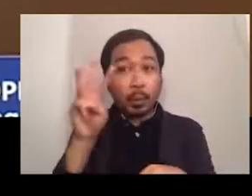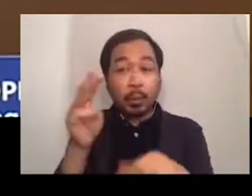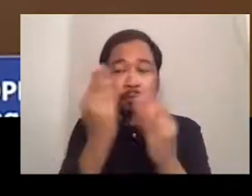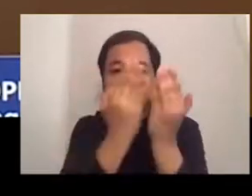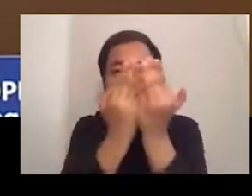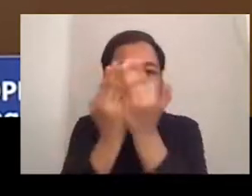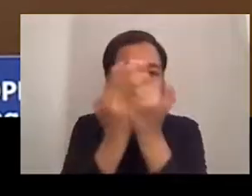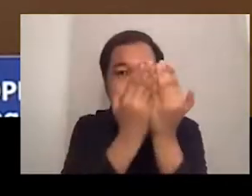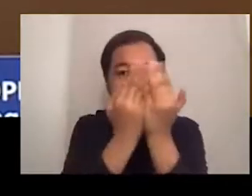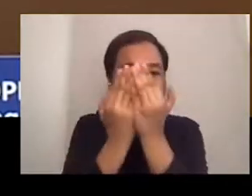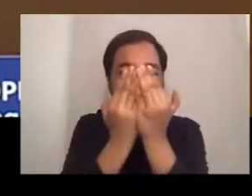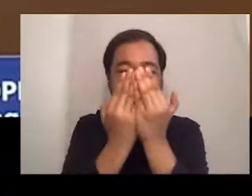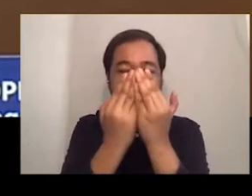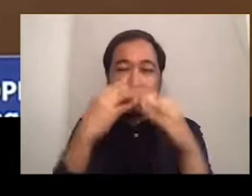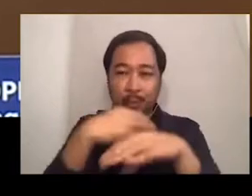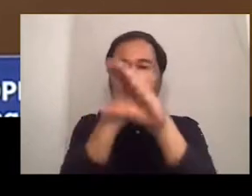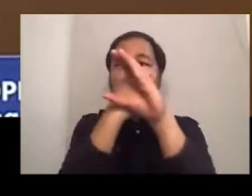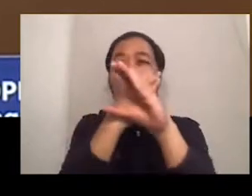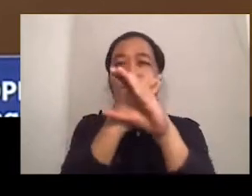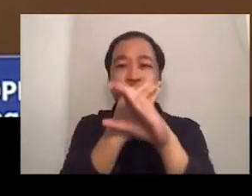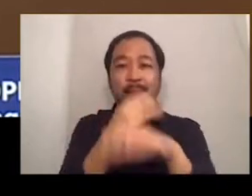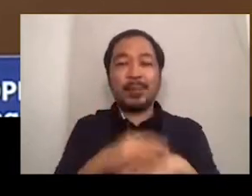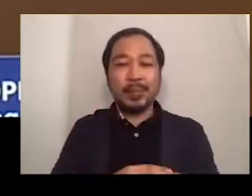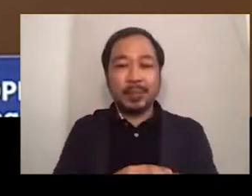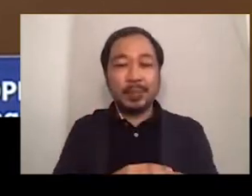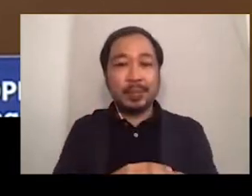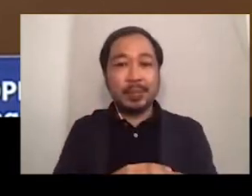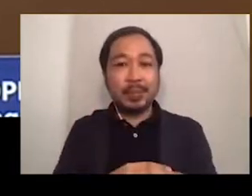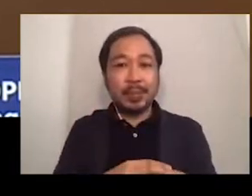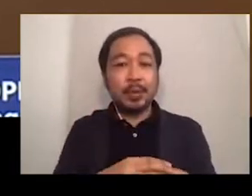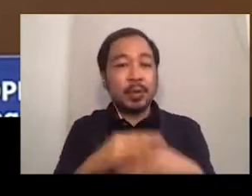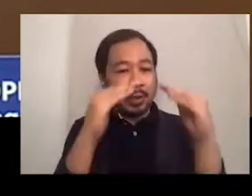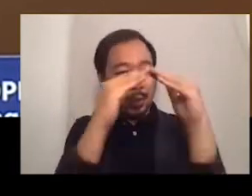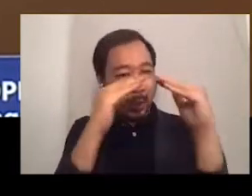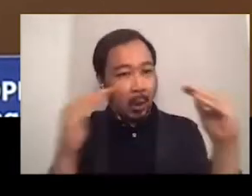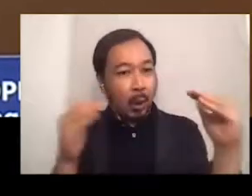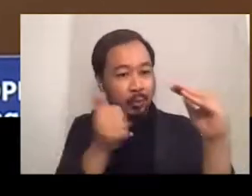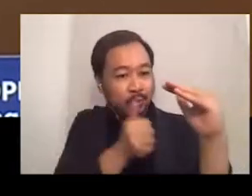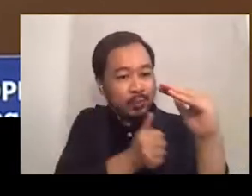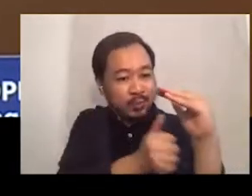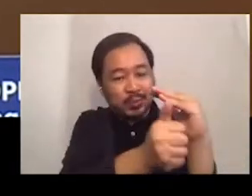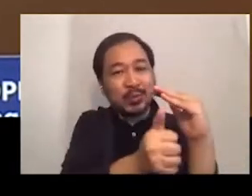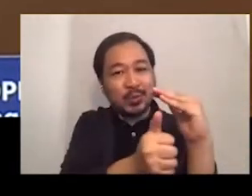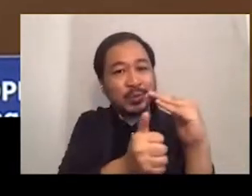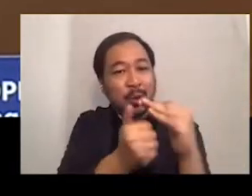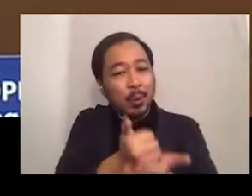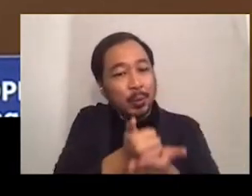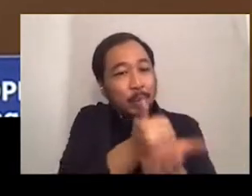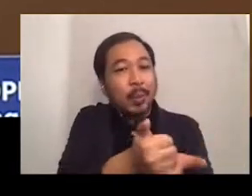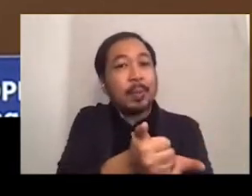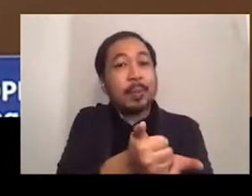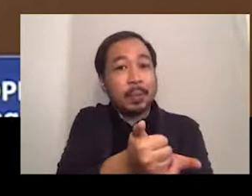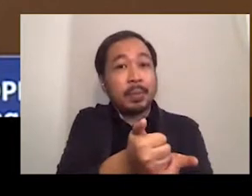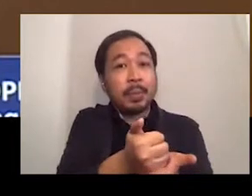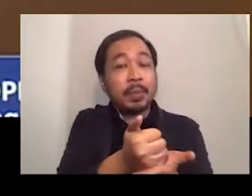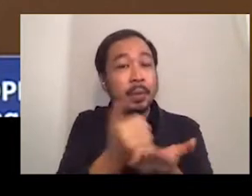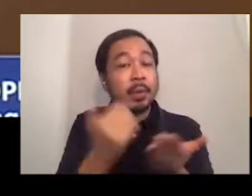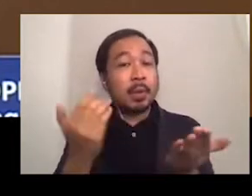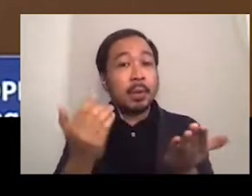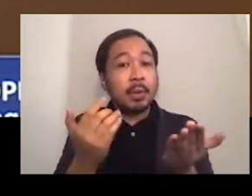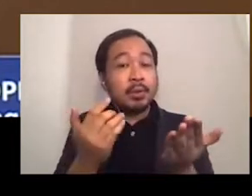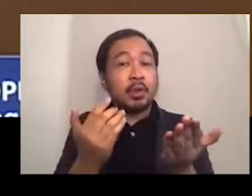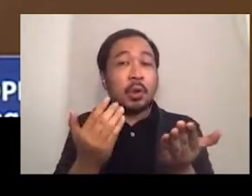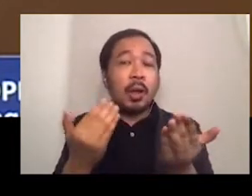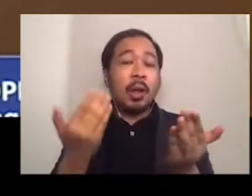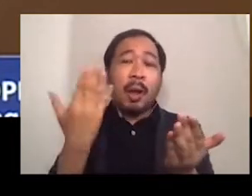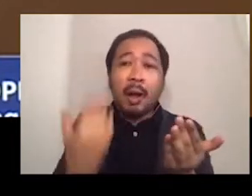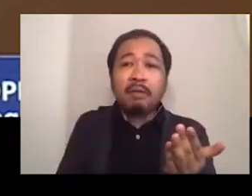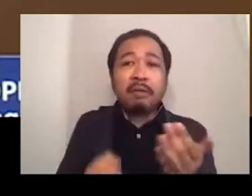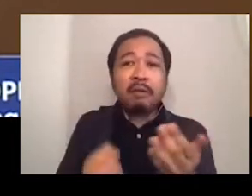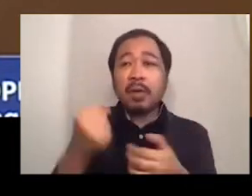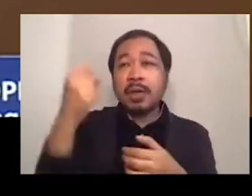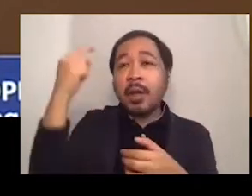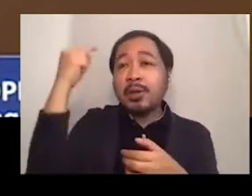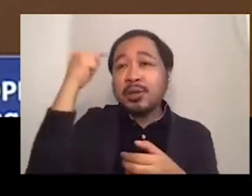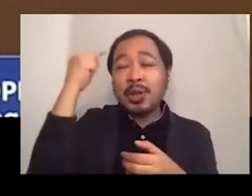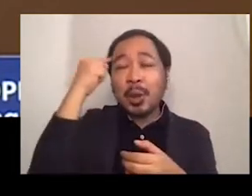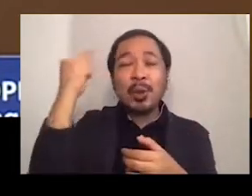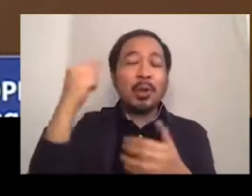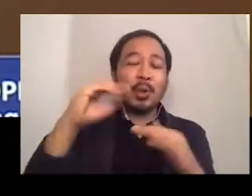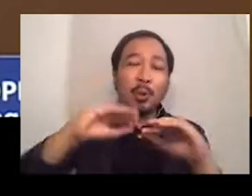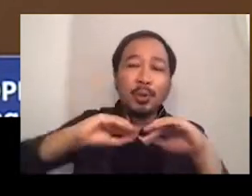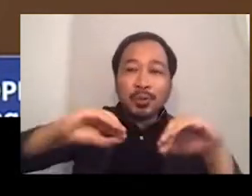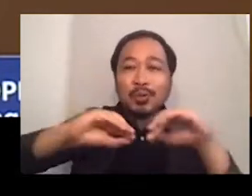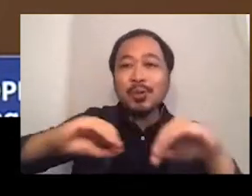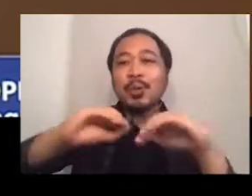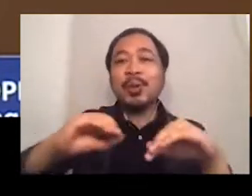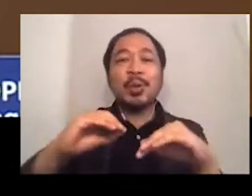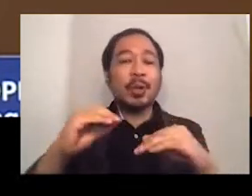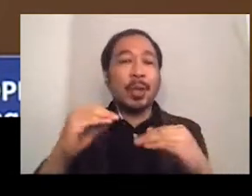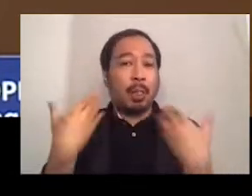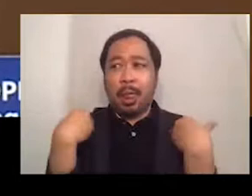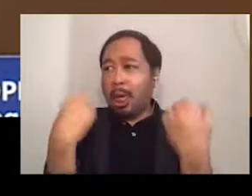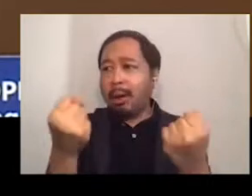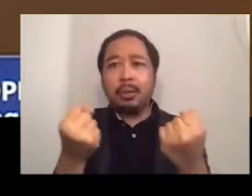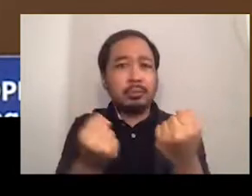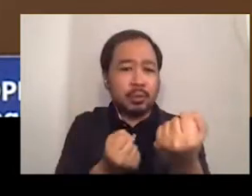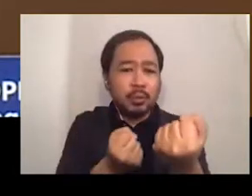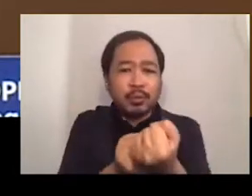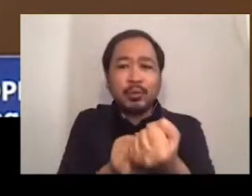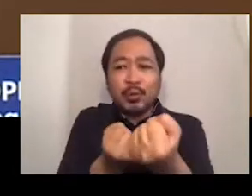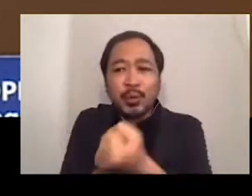home-based rehabilitation, offered psychological health services and provided